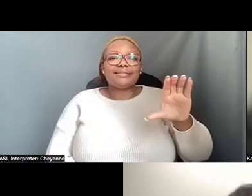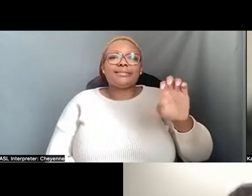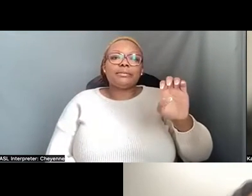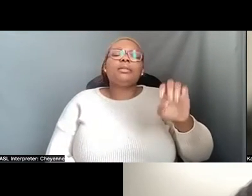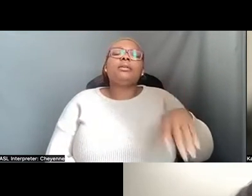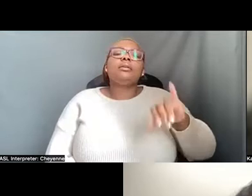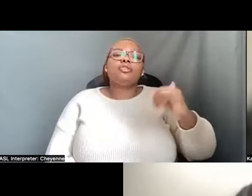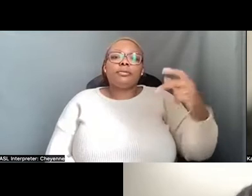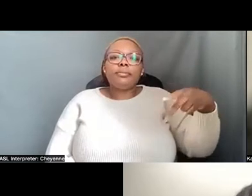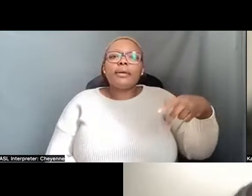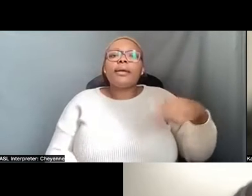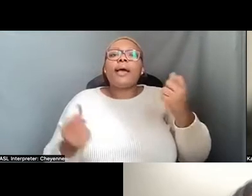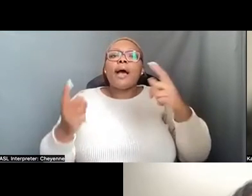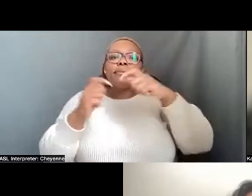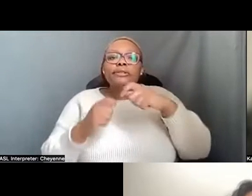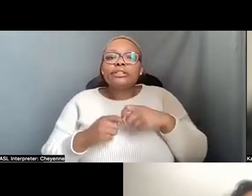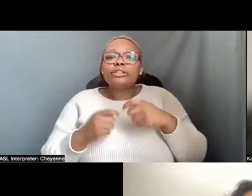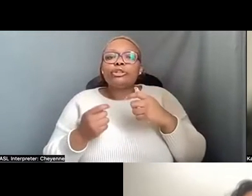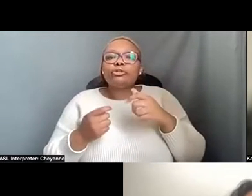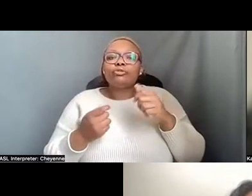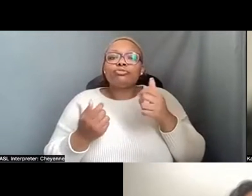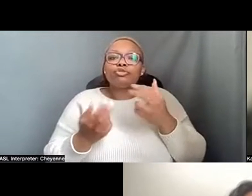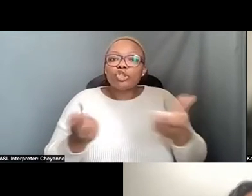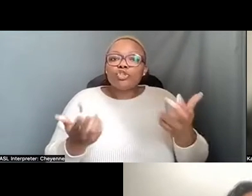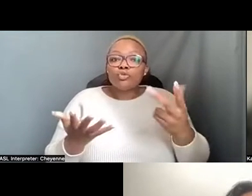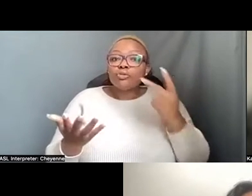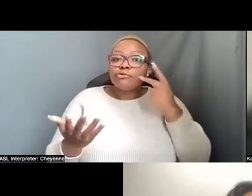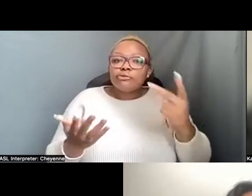How detailed of journalistic resources do you wish to see?